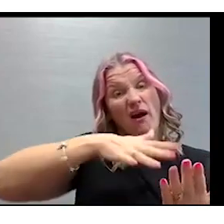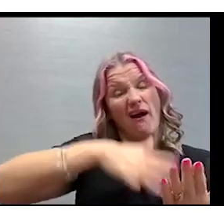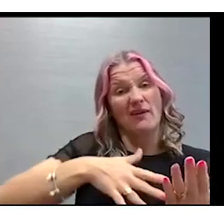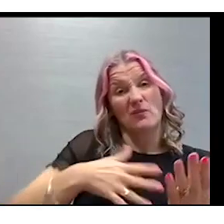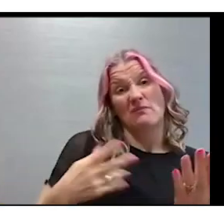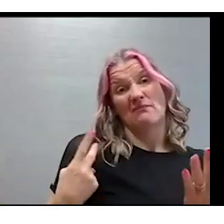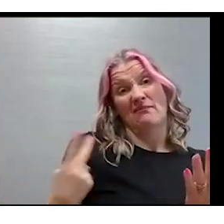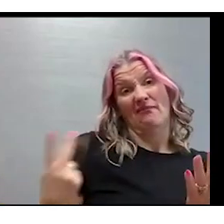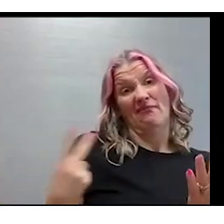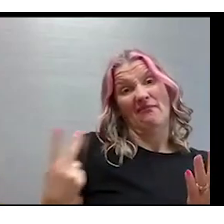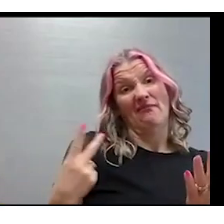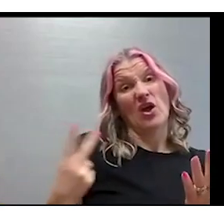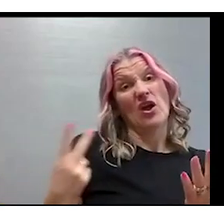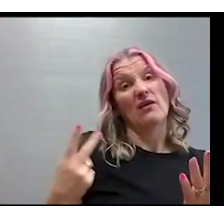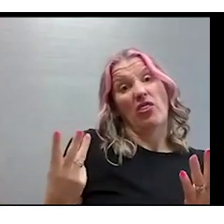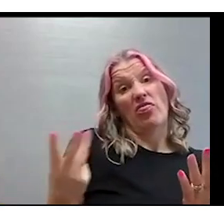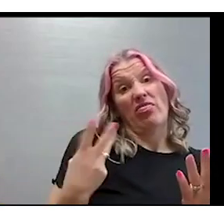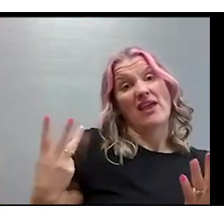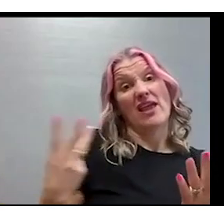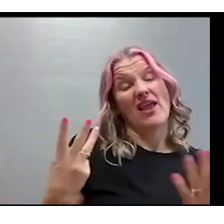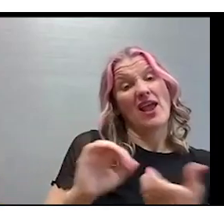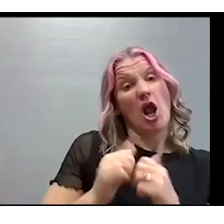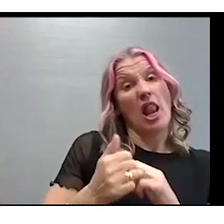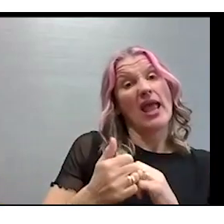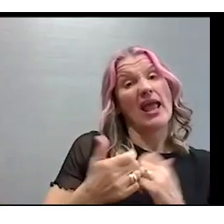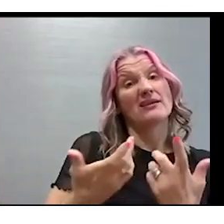developed around this. And with that,